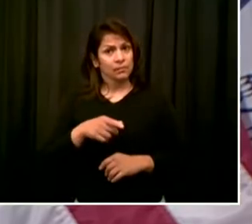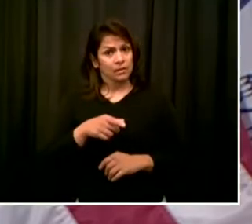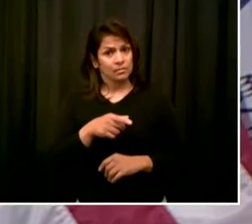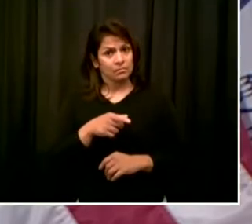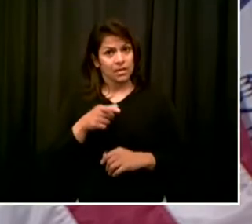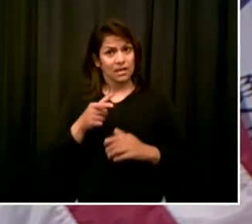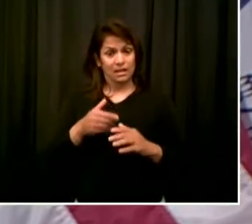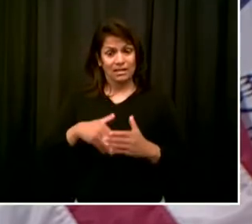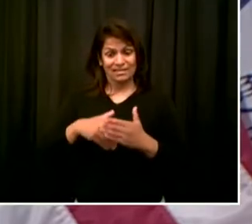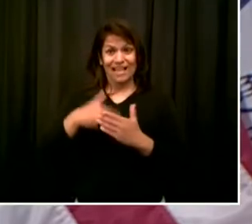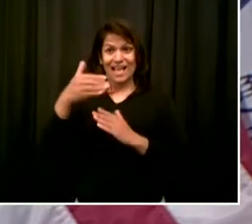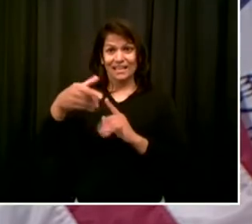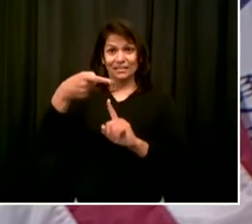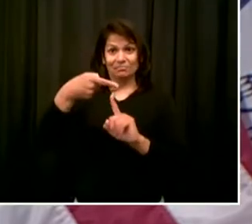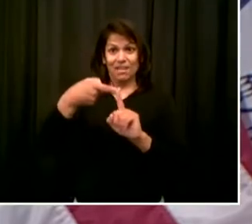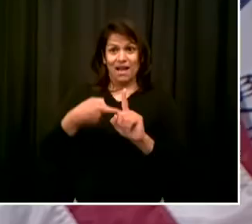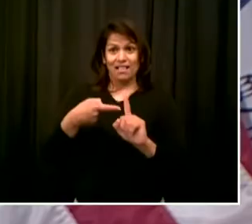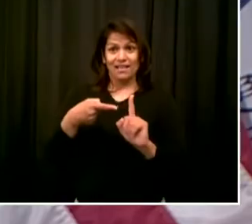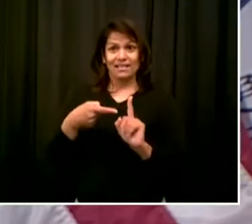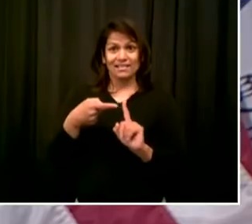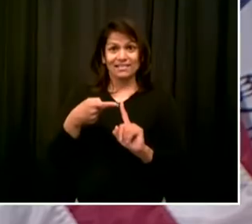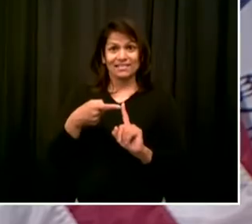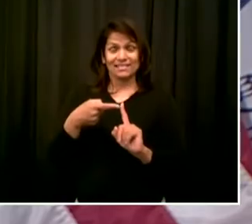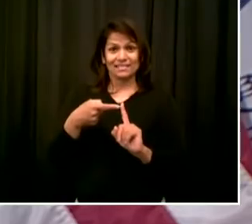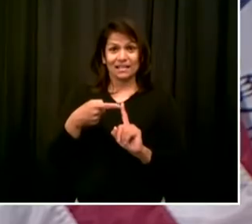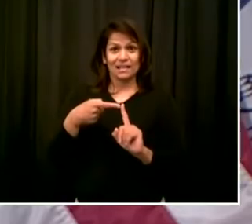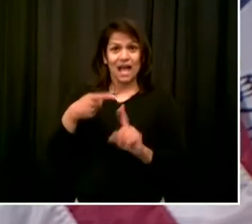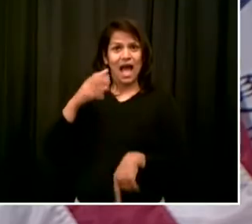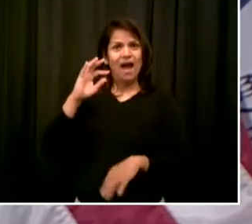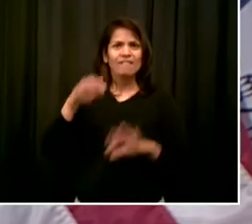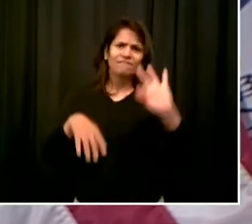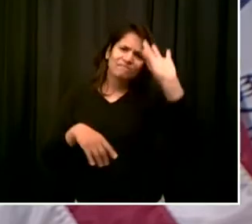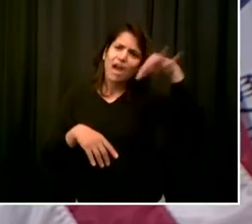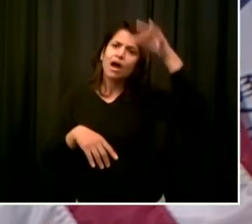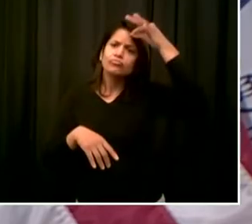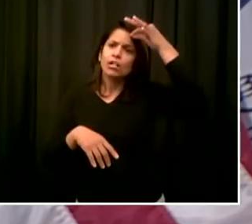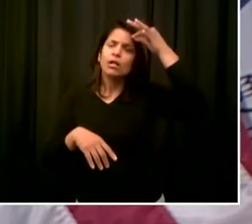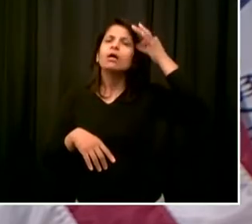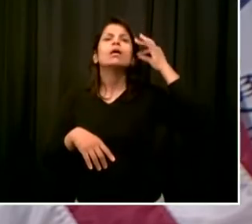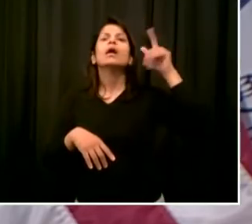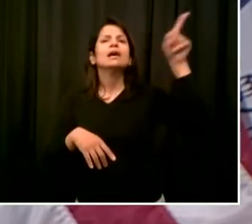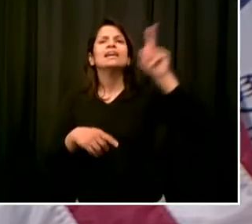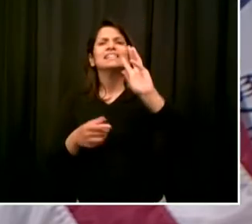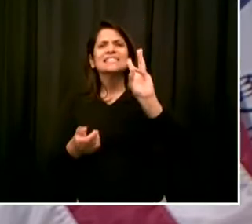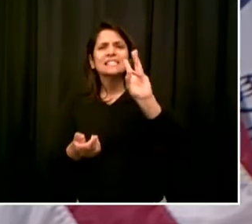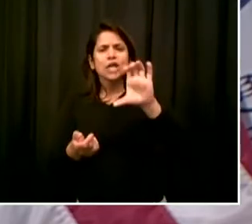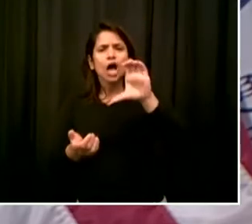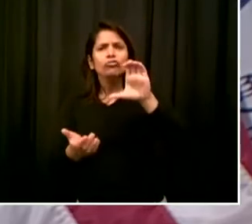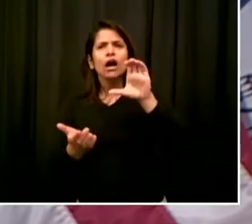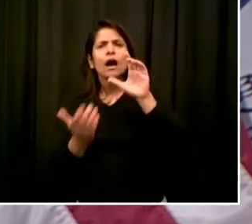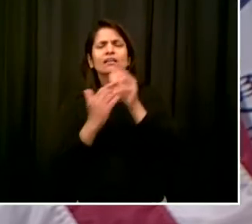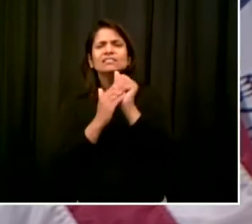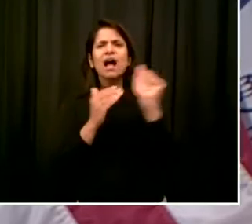MOMENT. YES, HOW ARE YOU DOING?